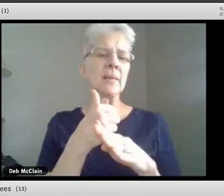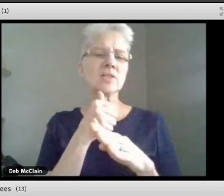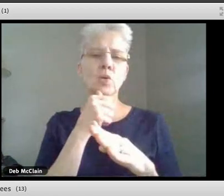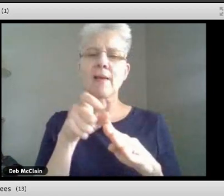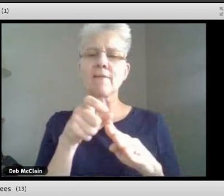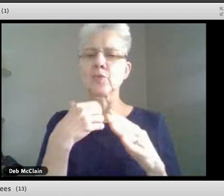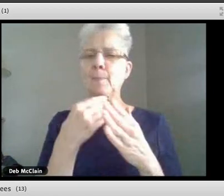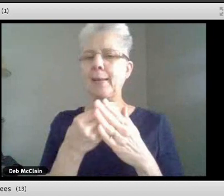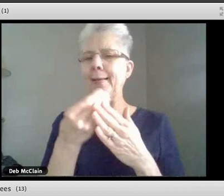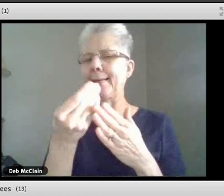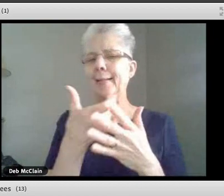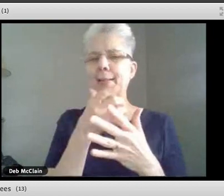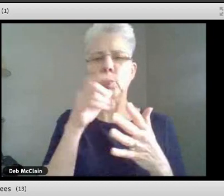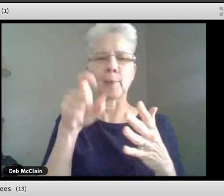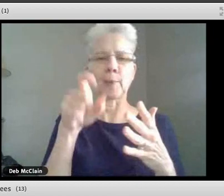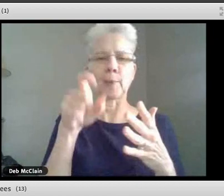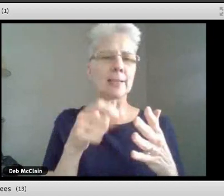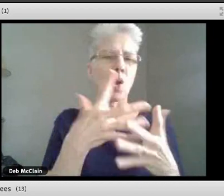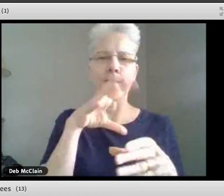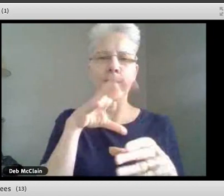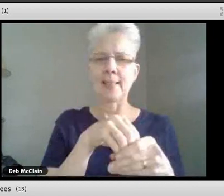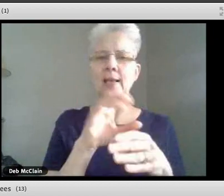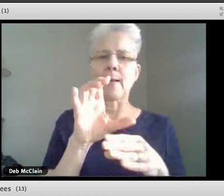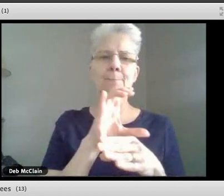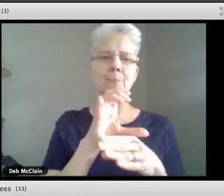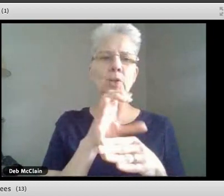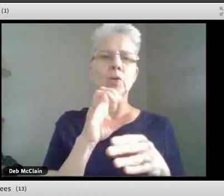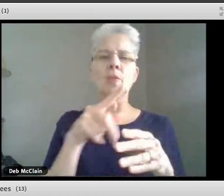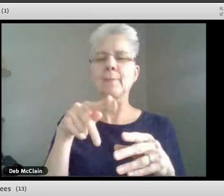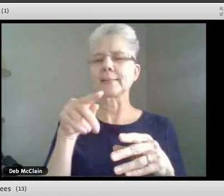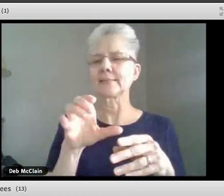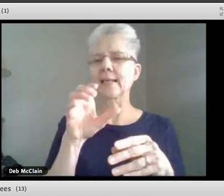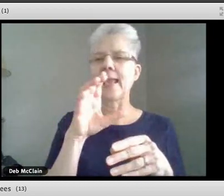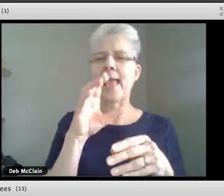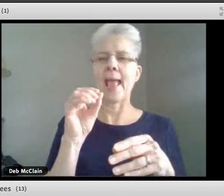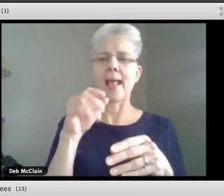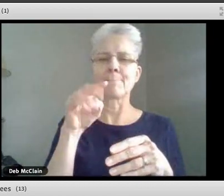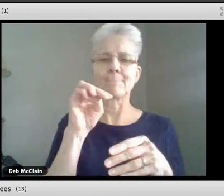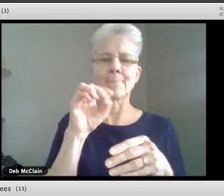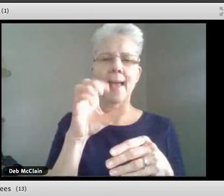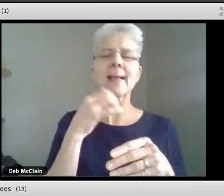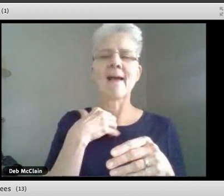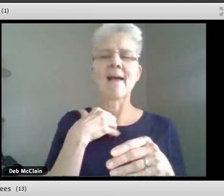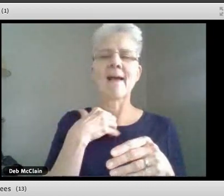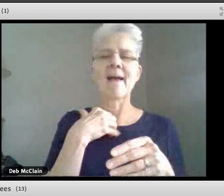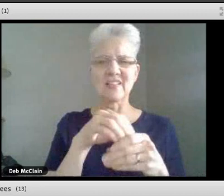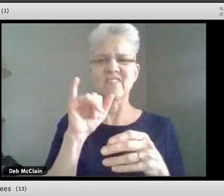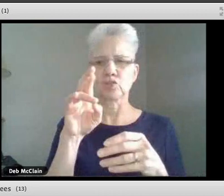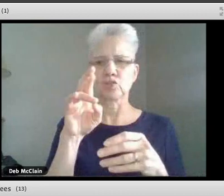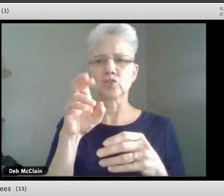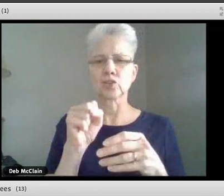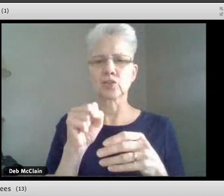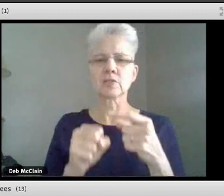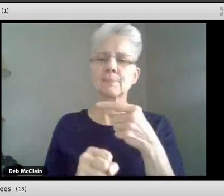so the PC and also the Mac have these built-in features, and just make yourself aware of them, and also your smartphone and tablet.